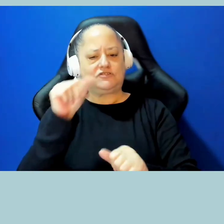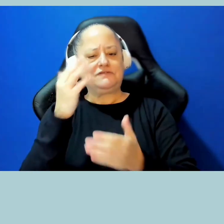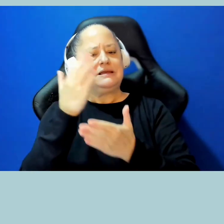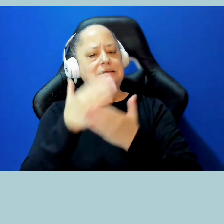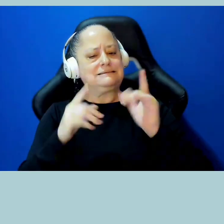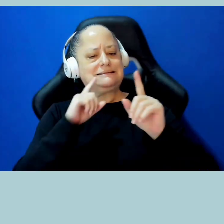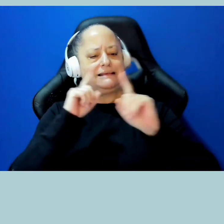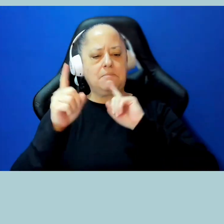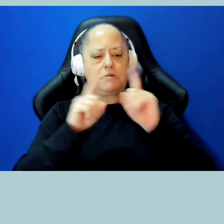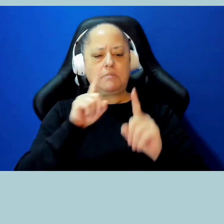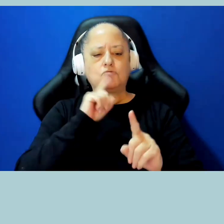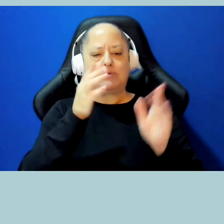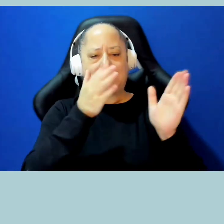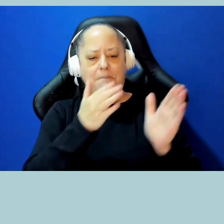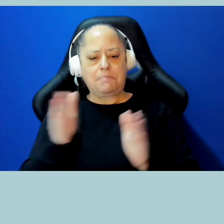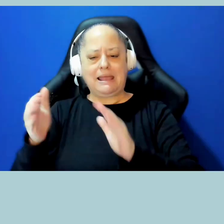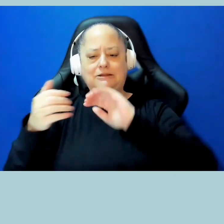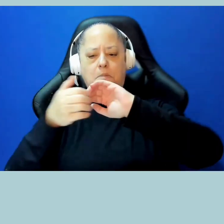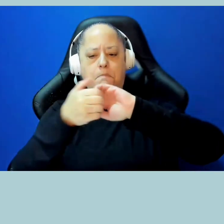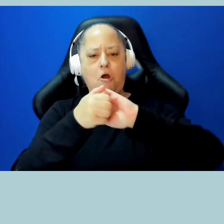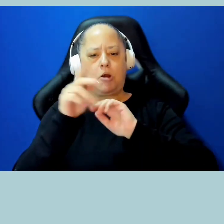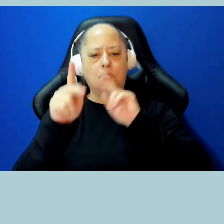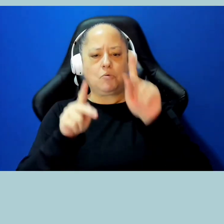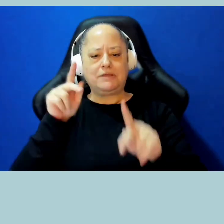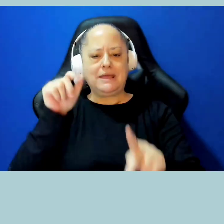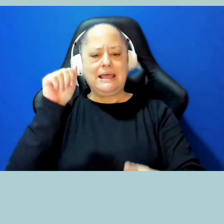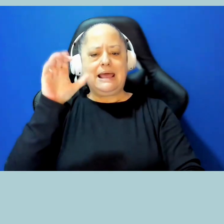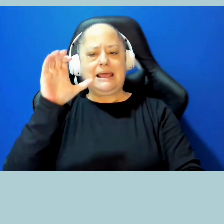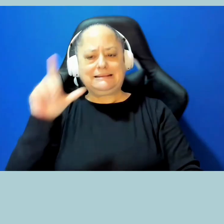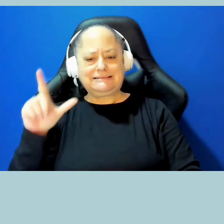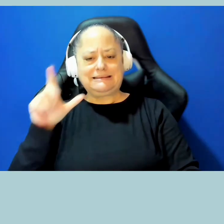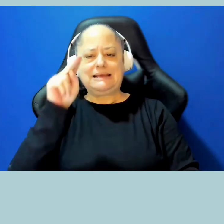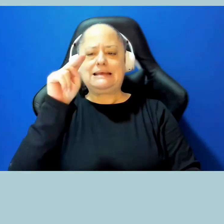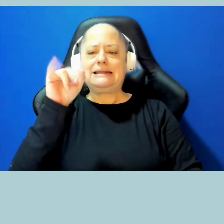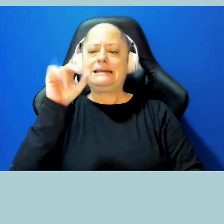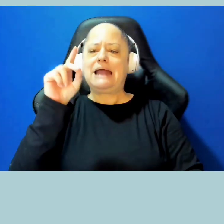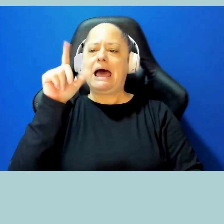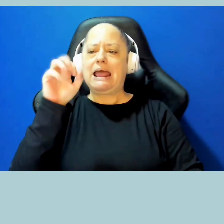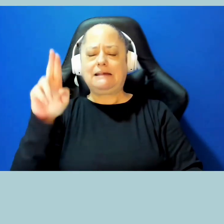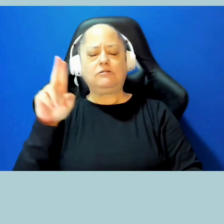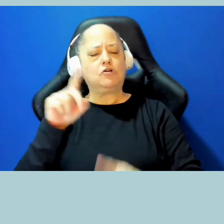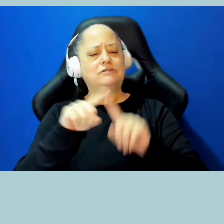really plan to partner with folks, you know, in ACL and NIDILRR and other agencies who already have